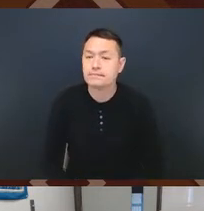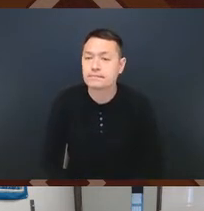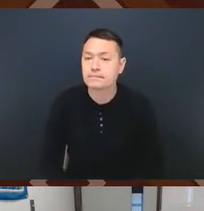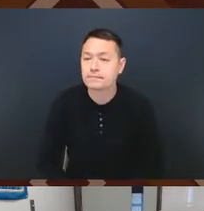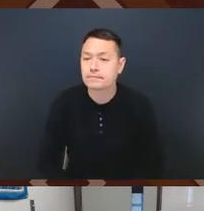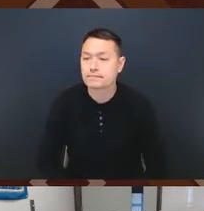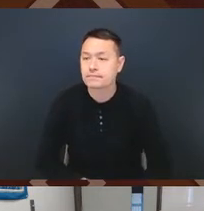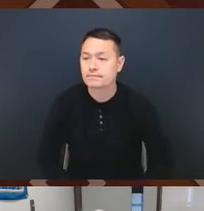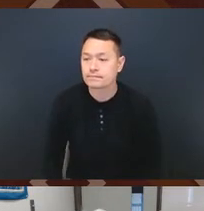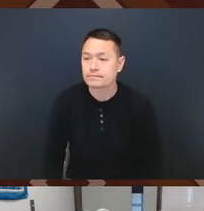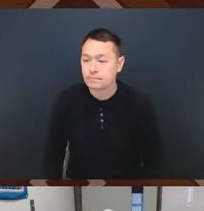Go ahead, Michael. Oh,